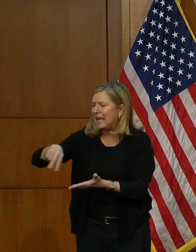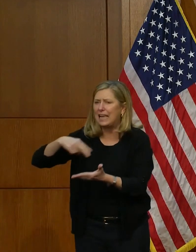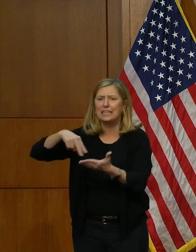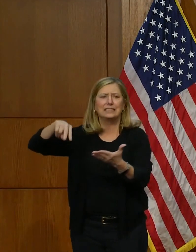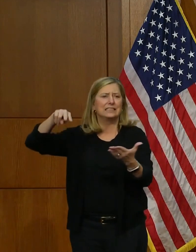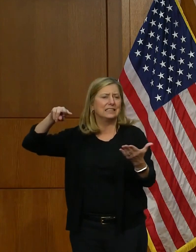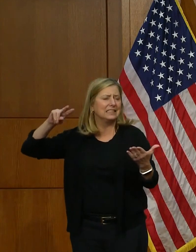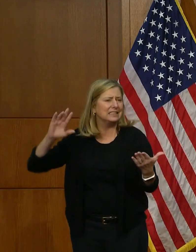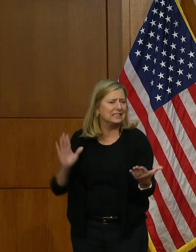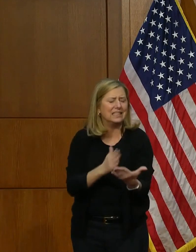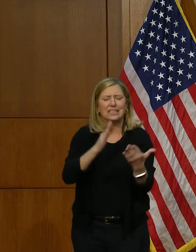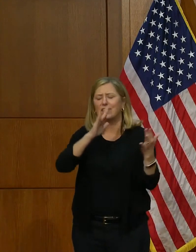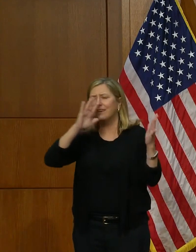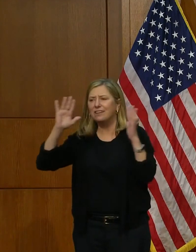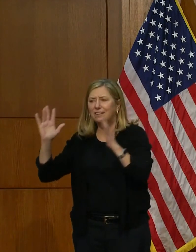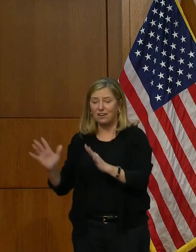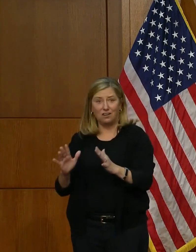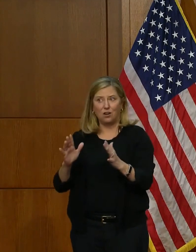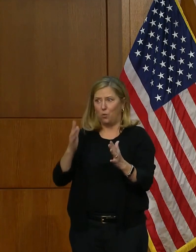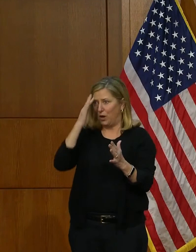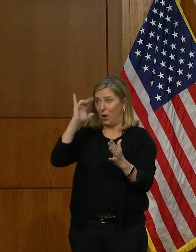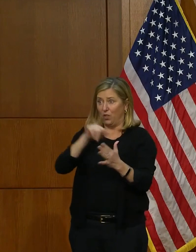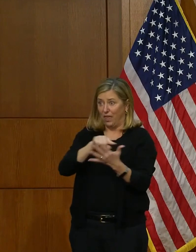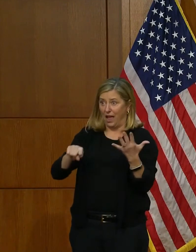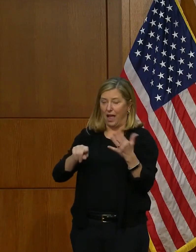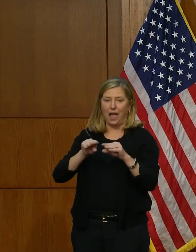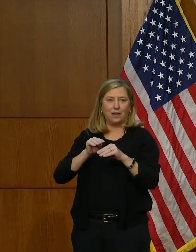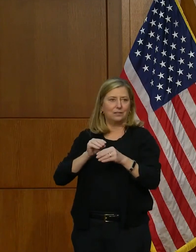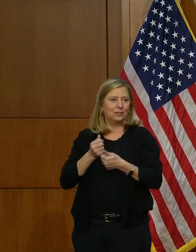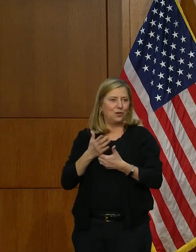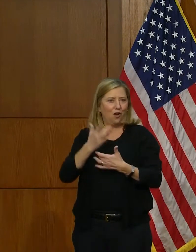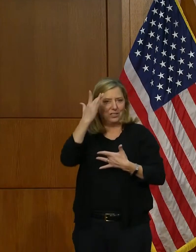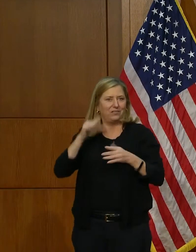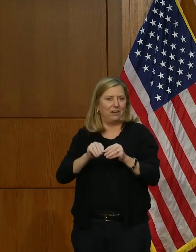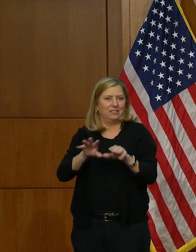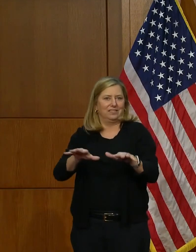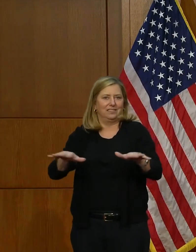THERE'S EATING. THERE'S DRINKING. THERE'S DANCING. THEY'RE SINGING ALL THE THINGS